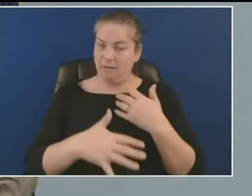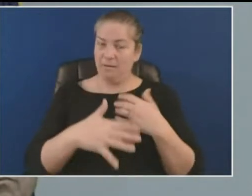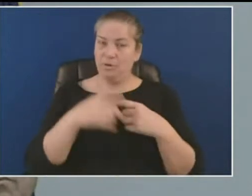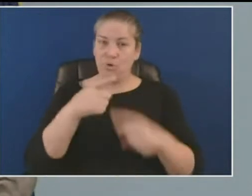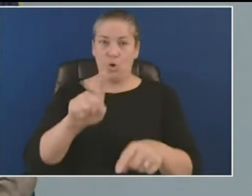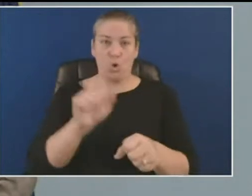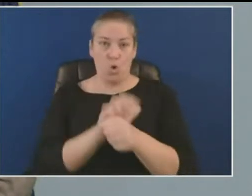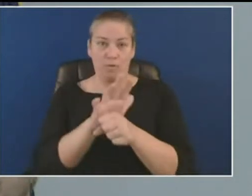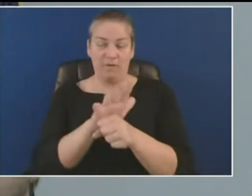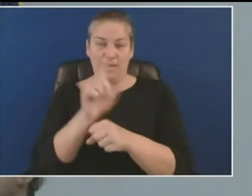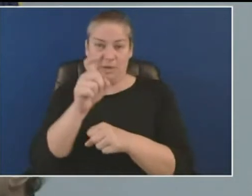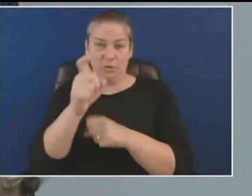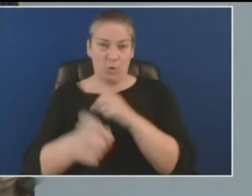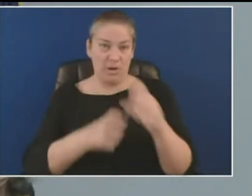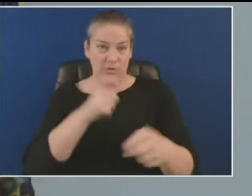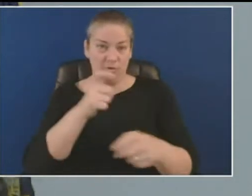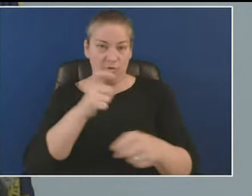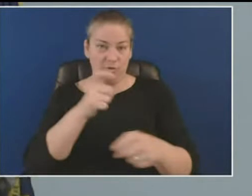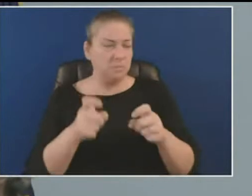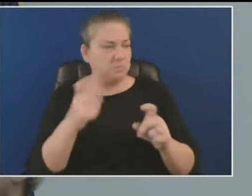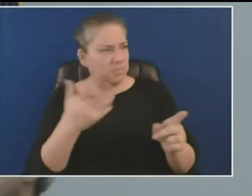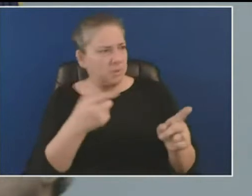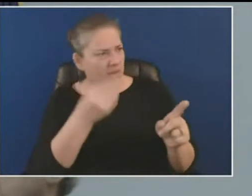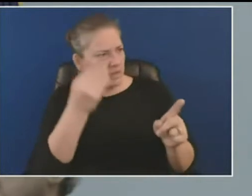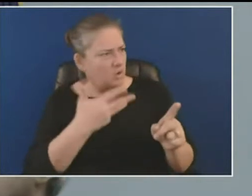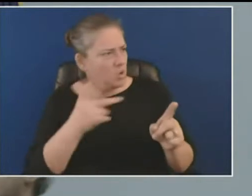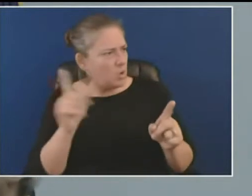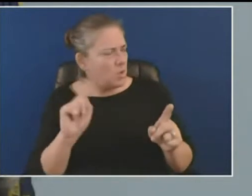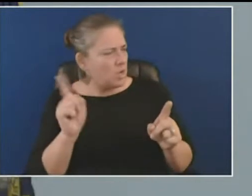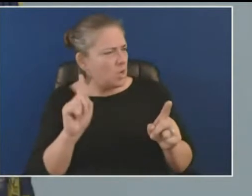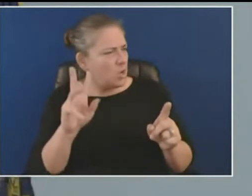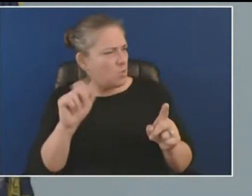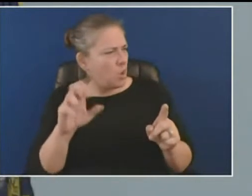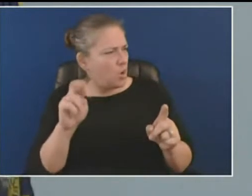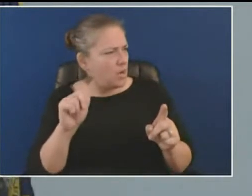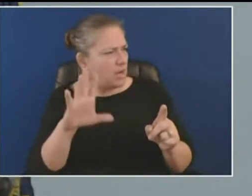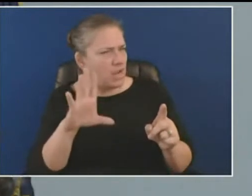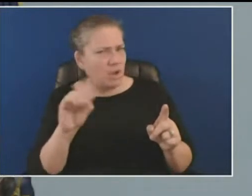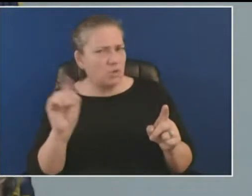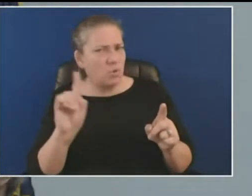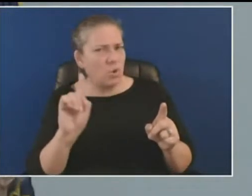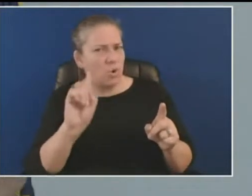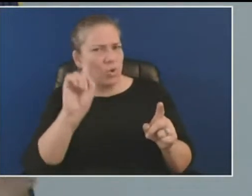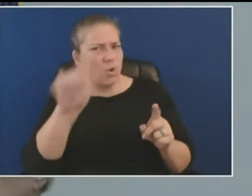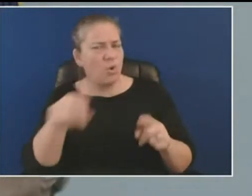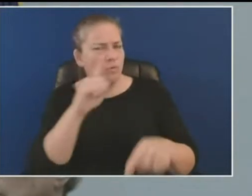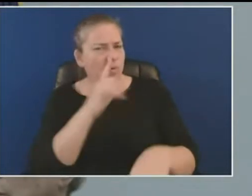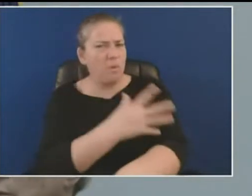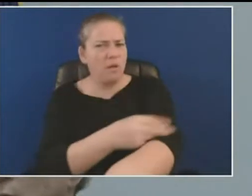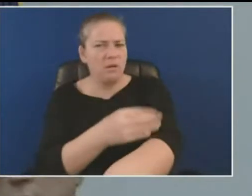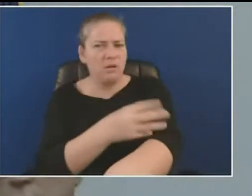be able to give us the best locations in Warren County. The people might. We will ready, willing and able.